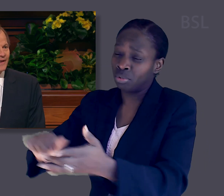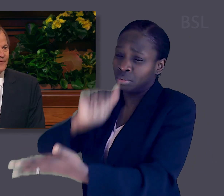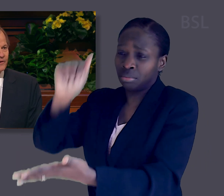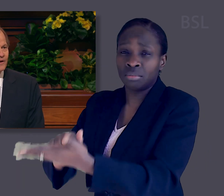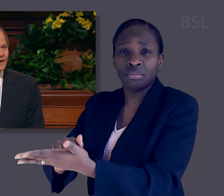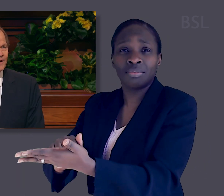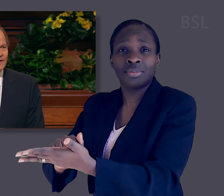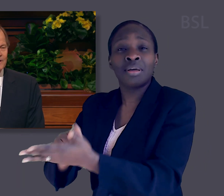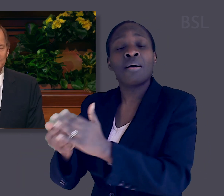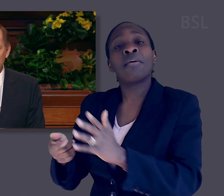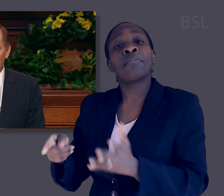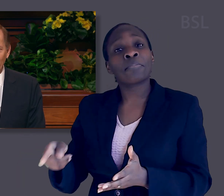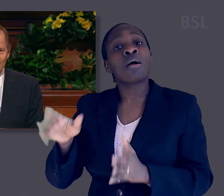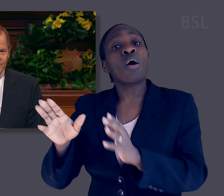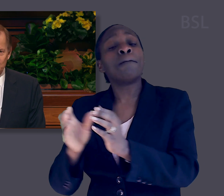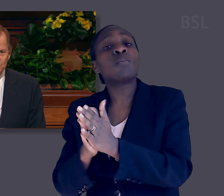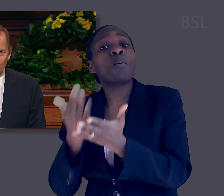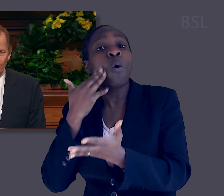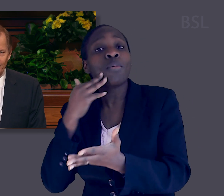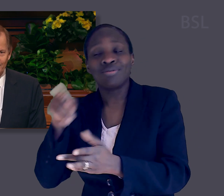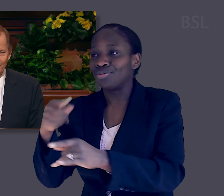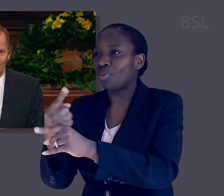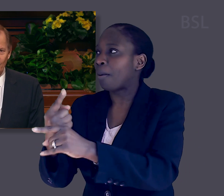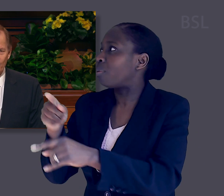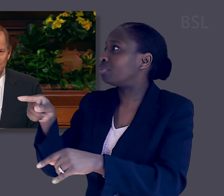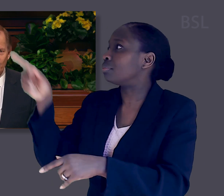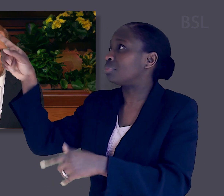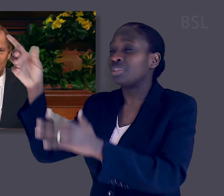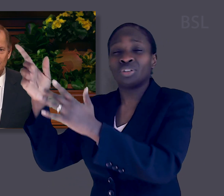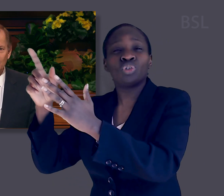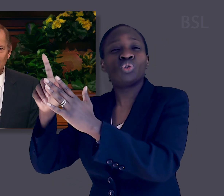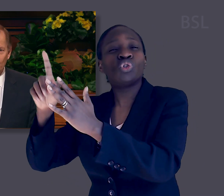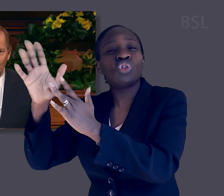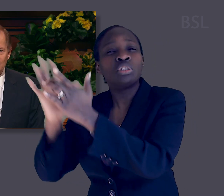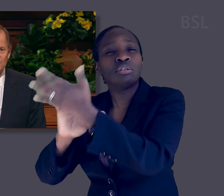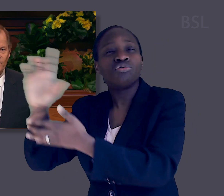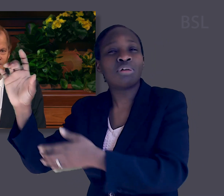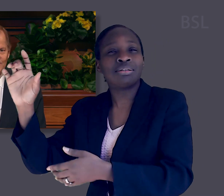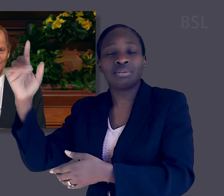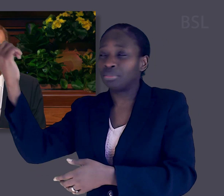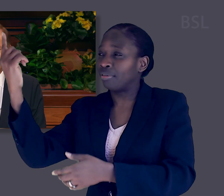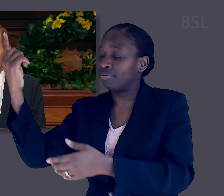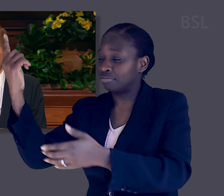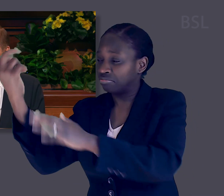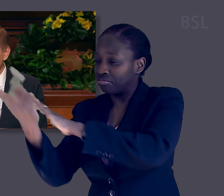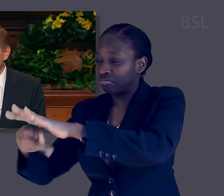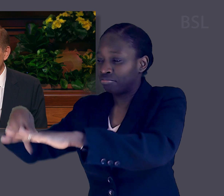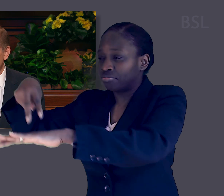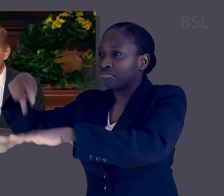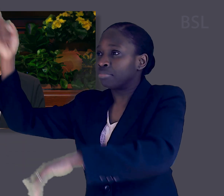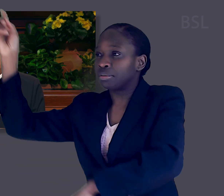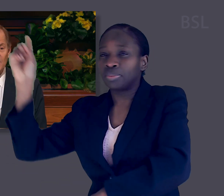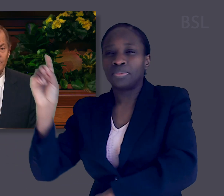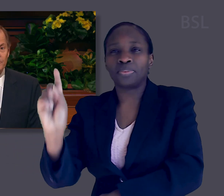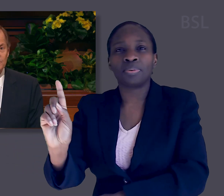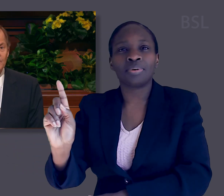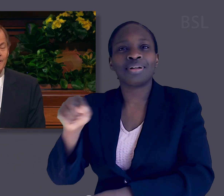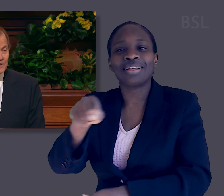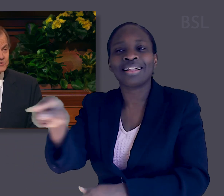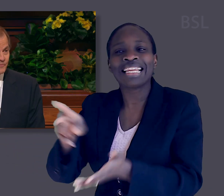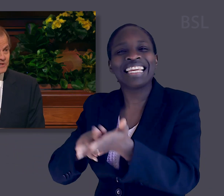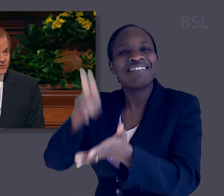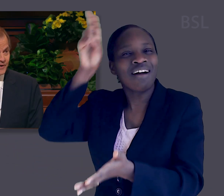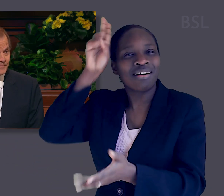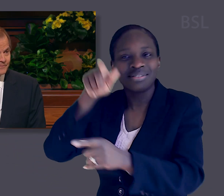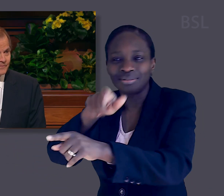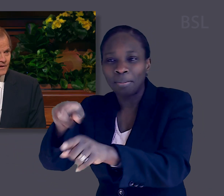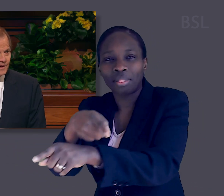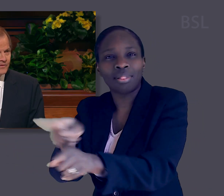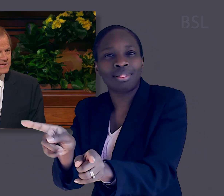it tells the magnificent story of the resurrected Christ’s visit to the Nephites, the Saviour’s Easter ministry.